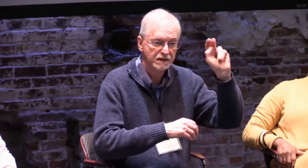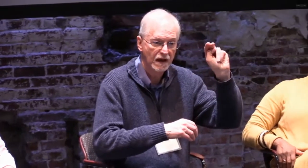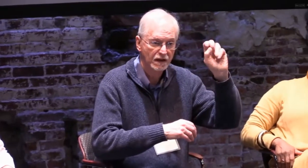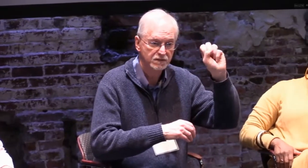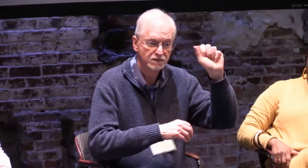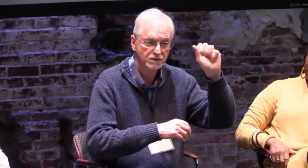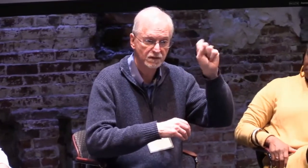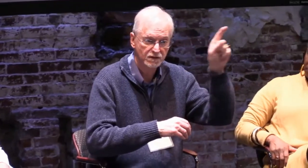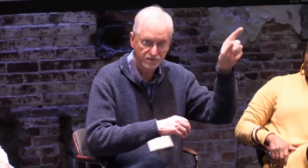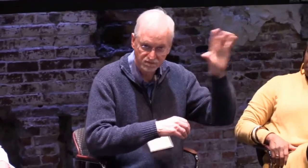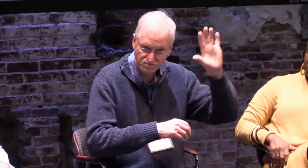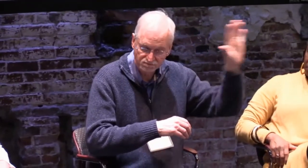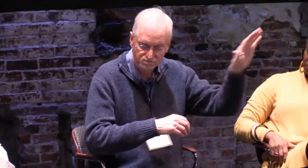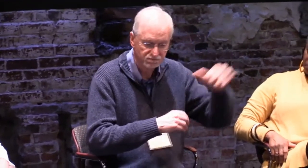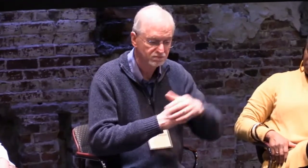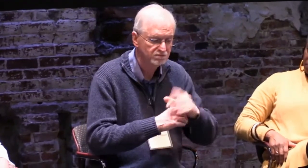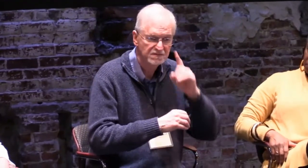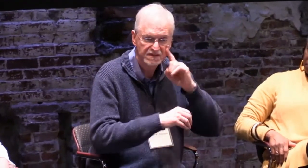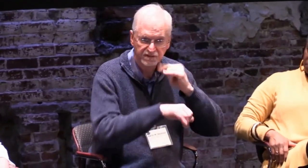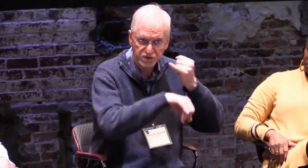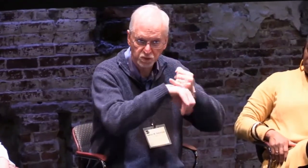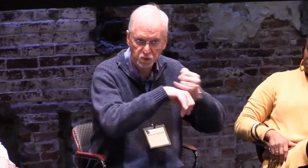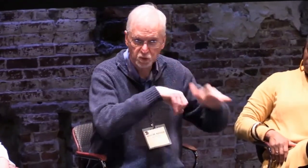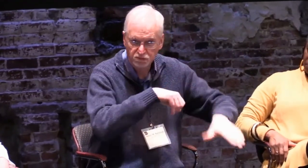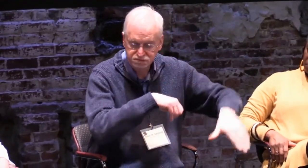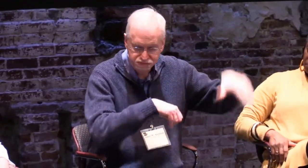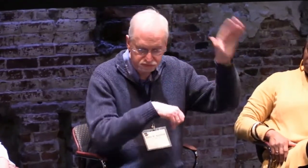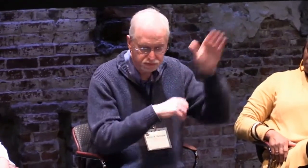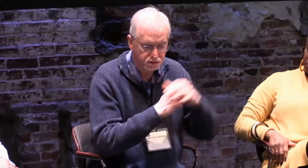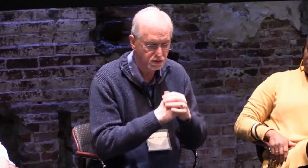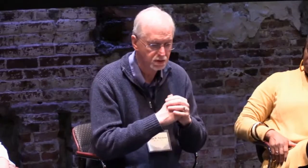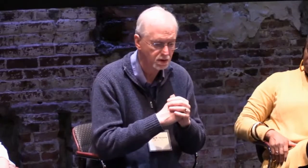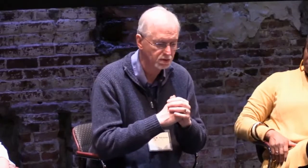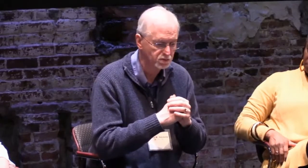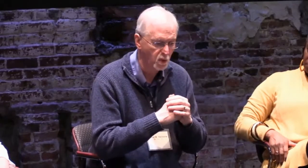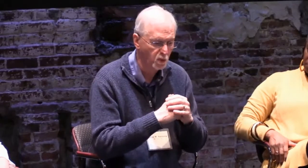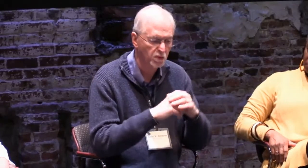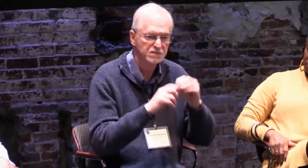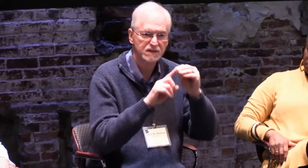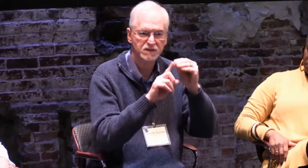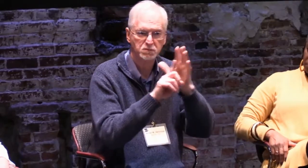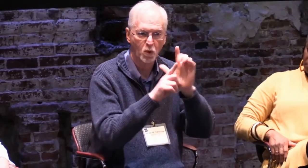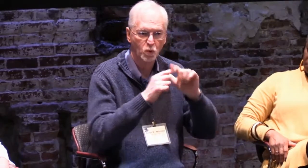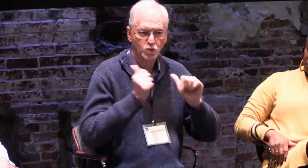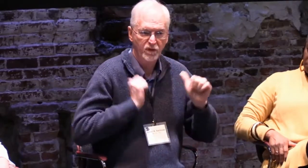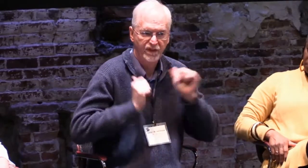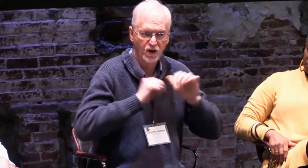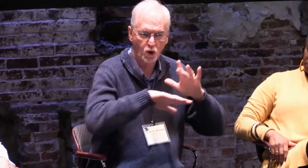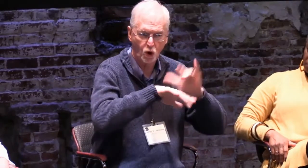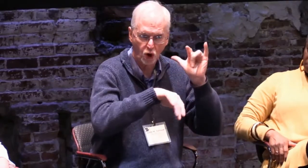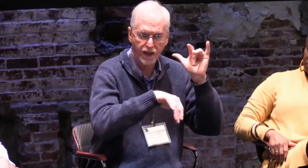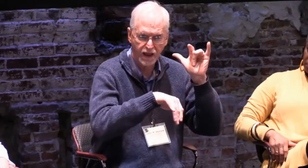Hi, my name is Aaron Kelstone, I grew up in Kansas. I attended a depth school there.